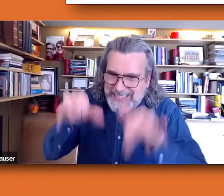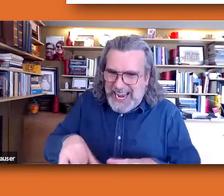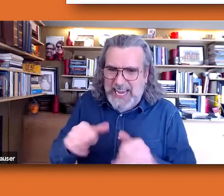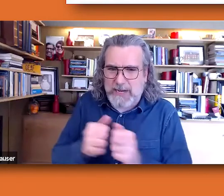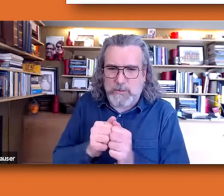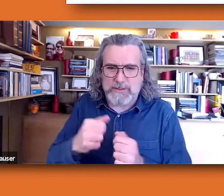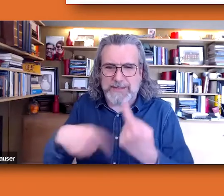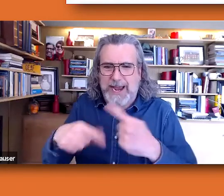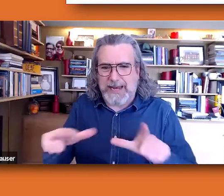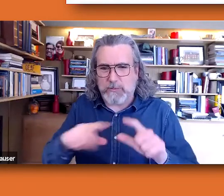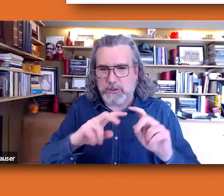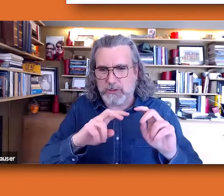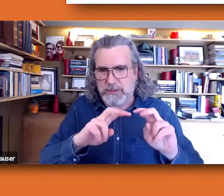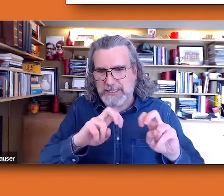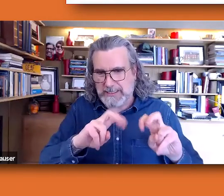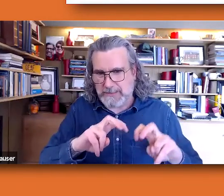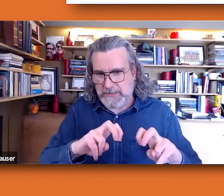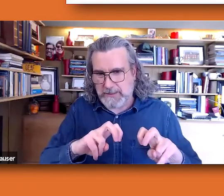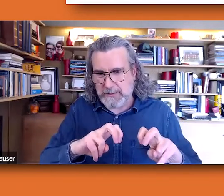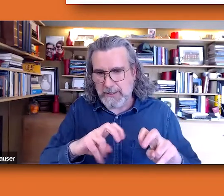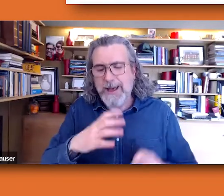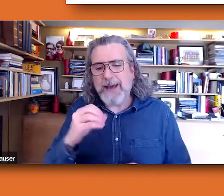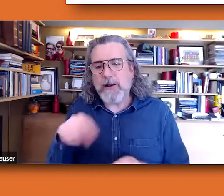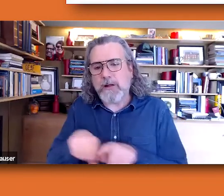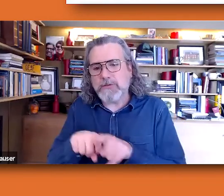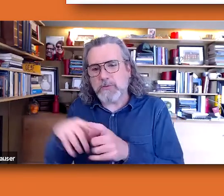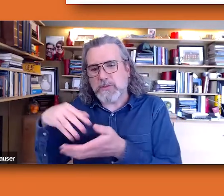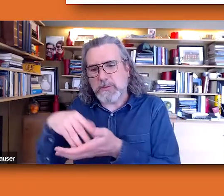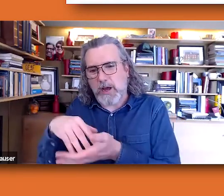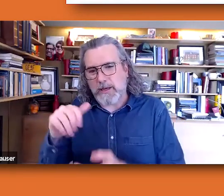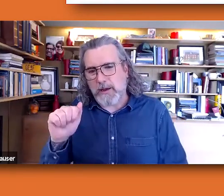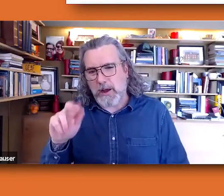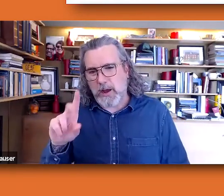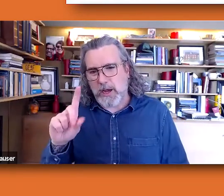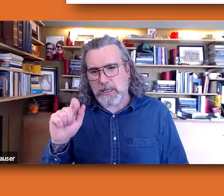I would also like to focus my research on sign language assessment